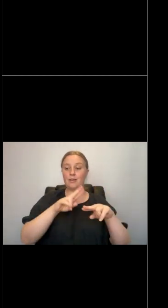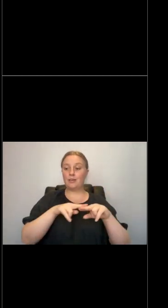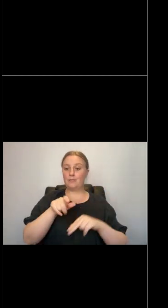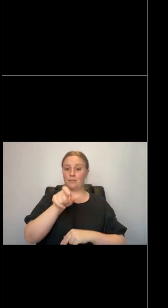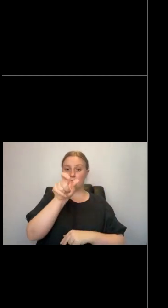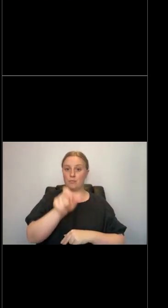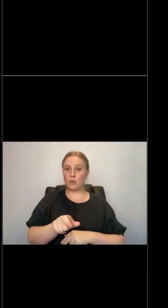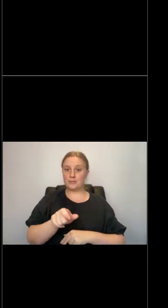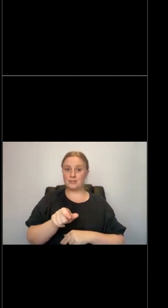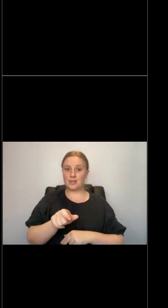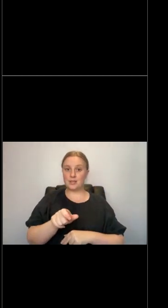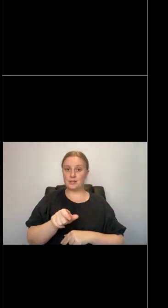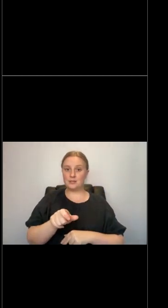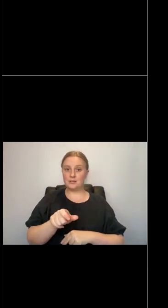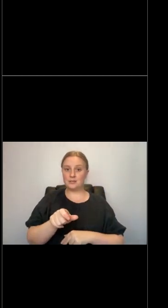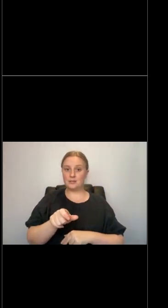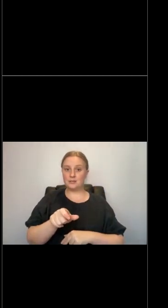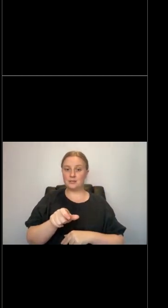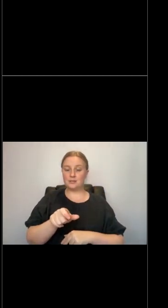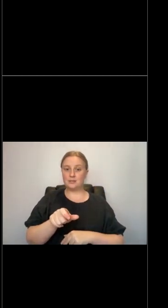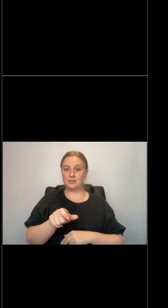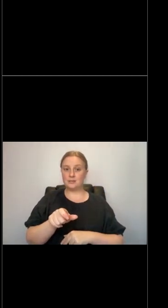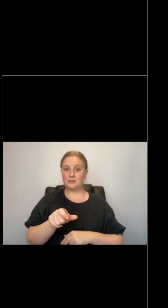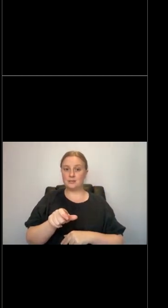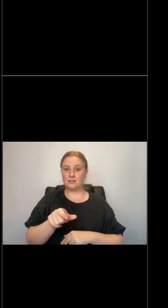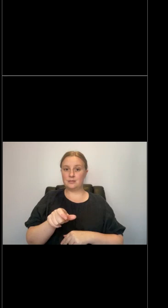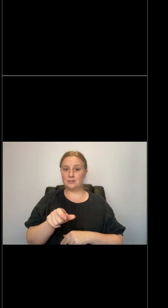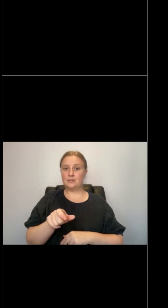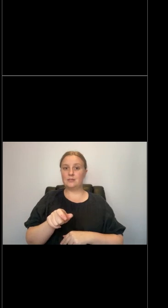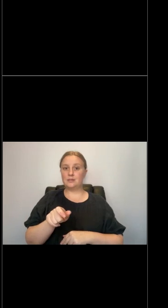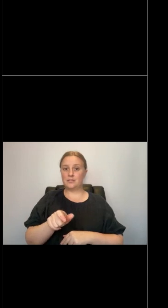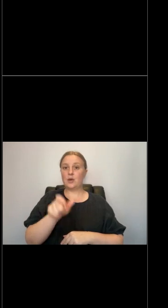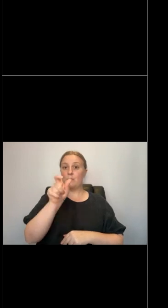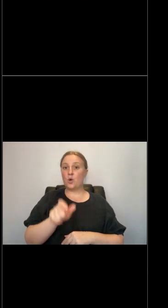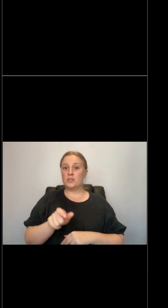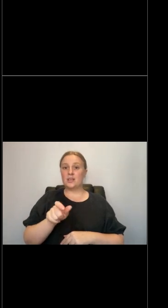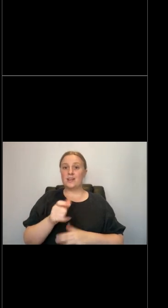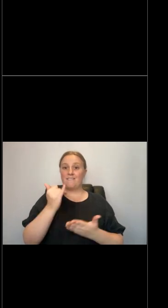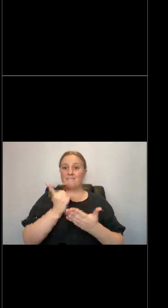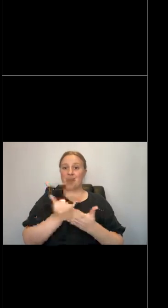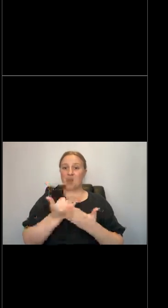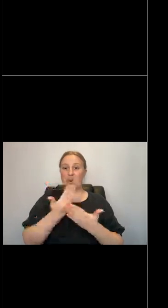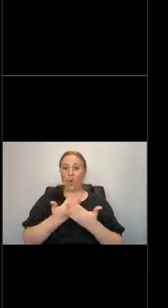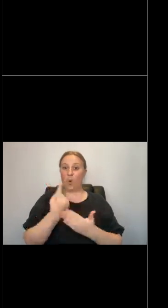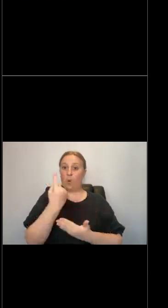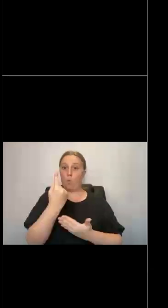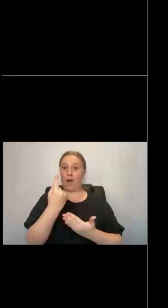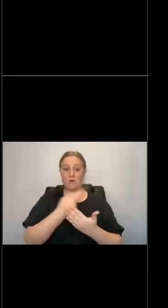at least one of those criteria, they can be found unfit for trial. And I'll just canvas place in a minute.